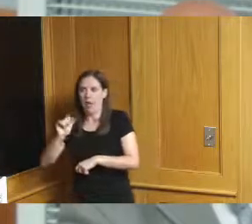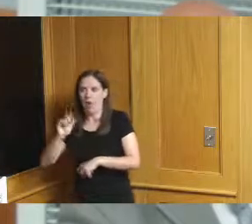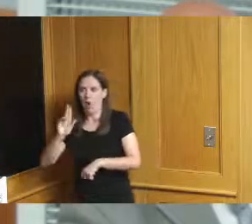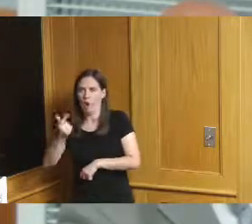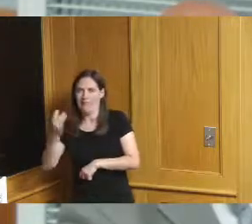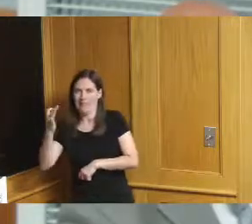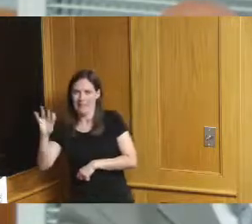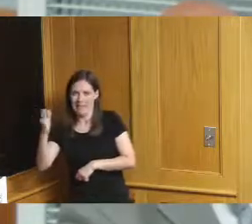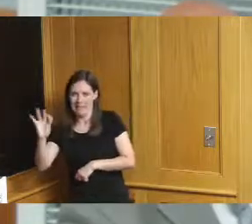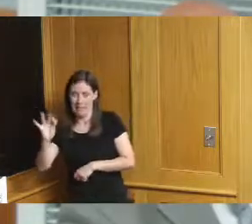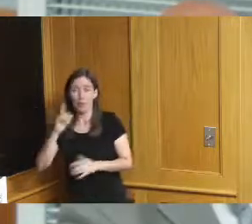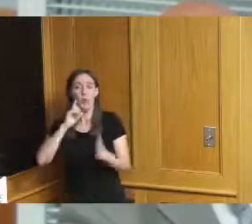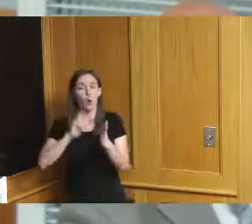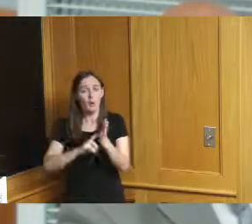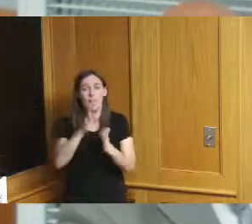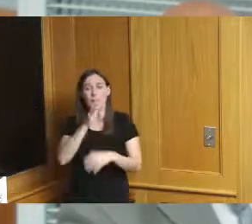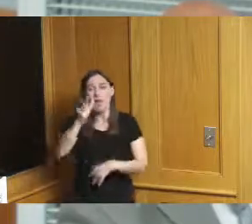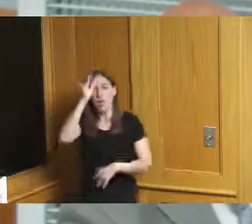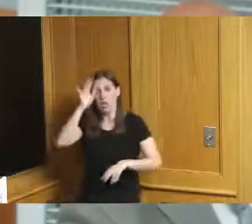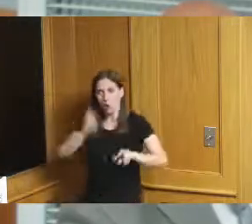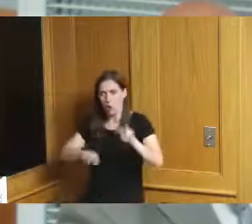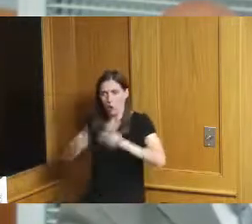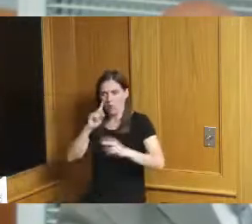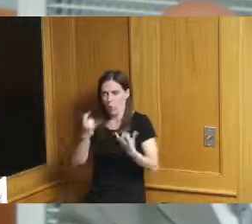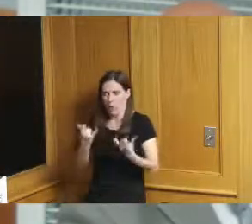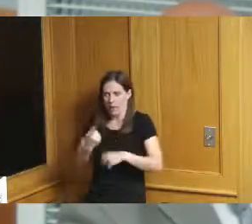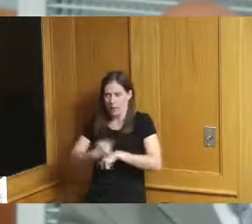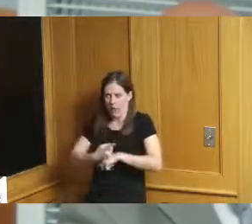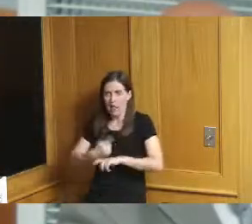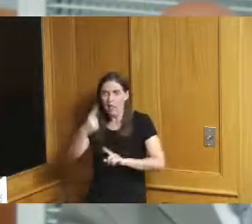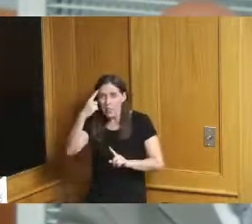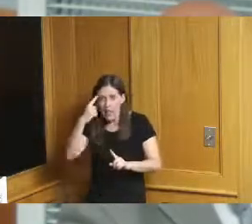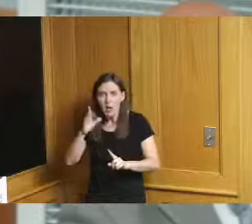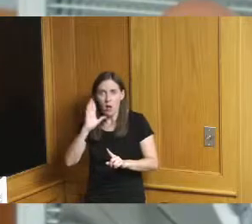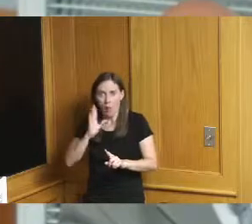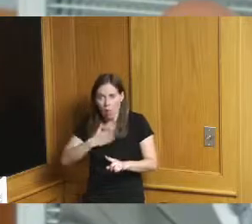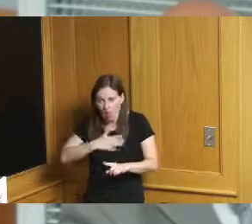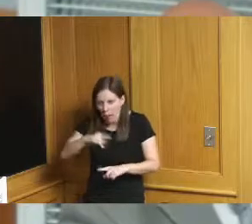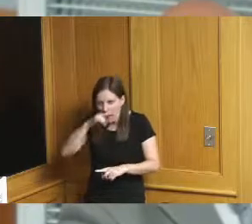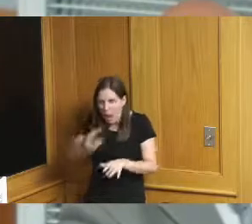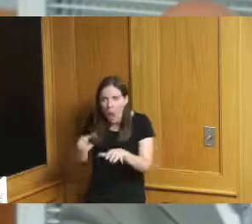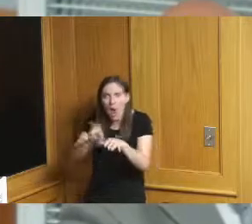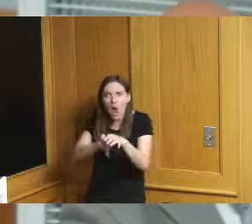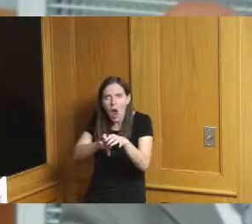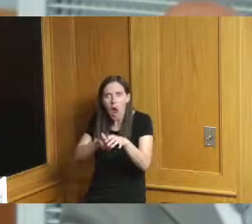service as it is today and seeing two hours versus if you look at it after school starts it's nowhere